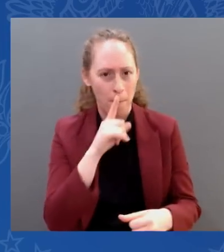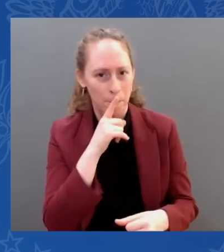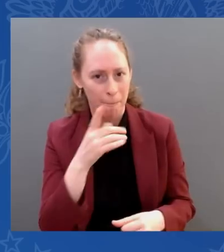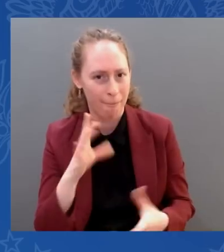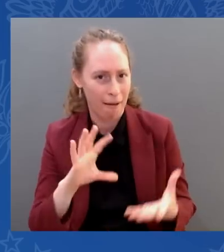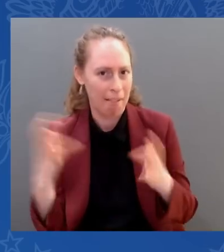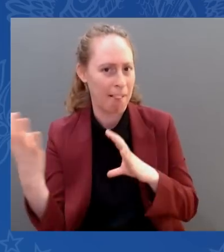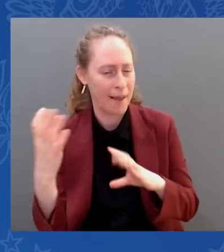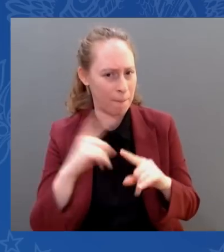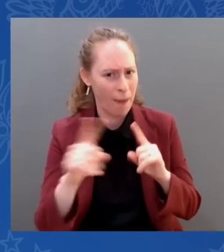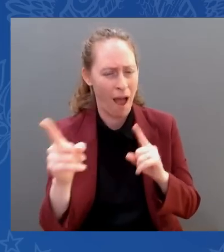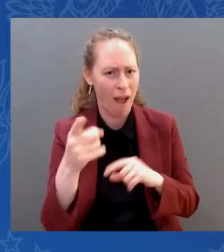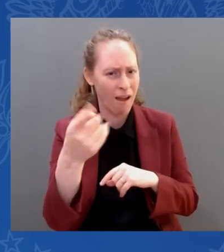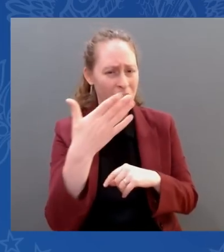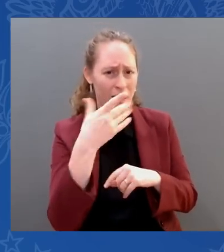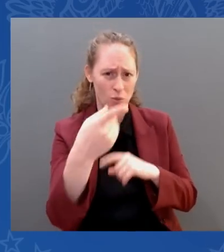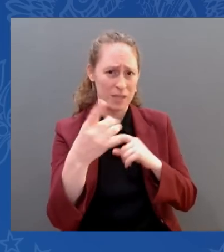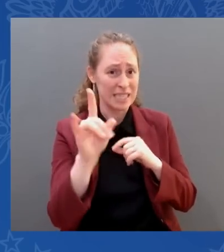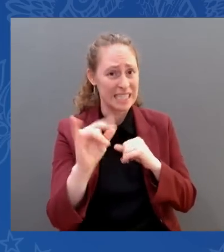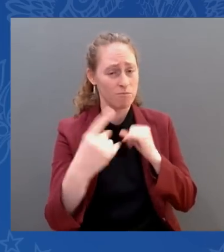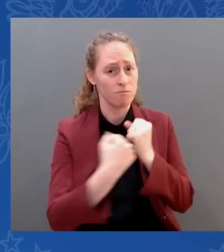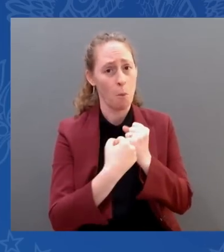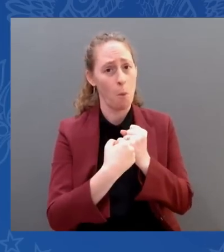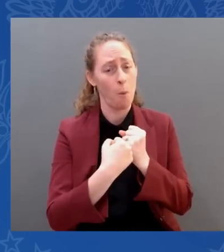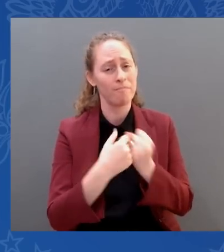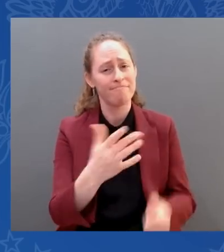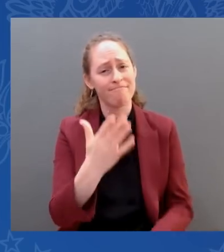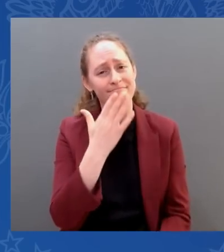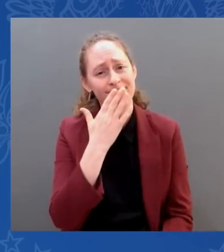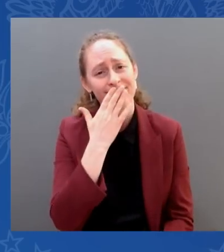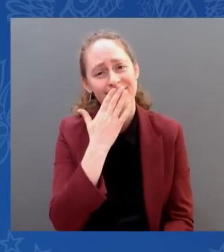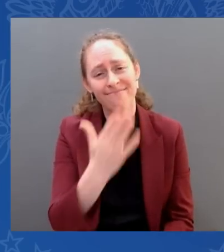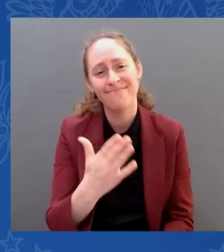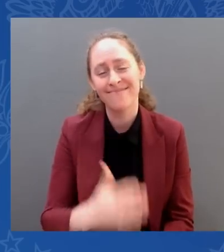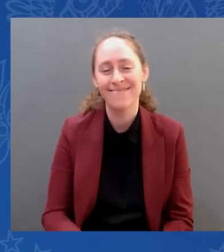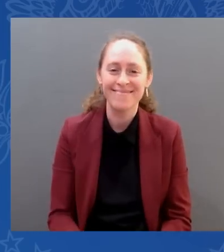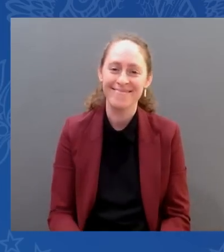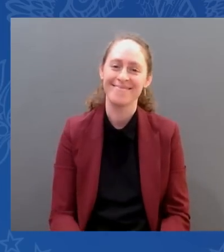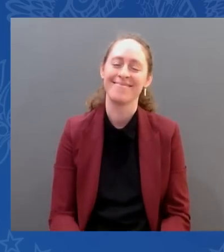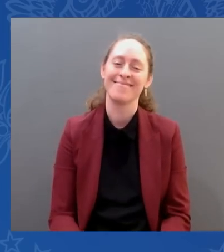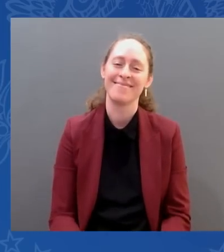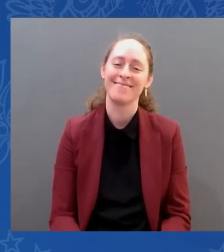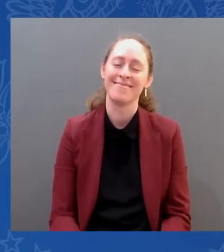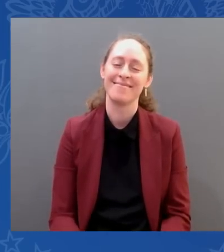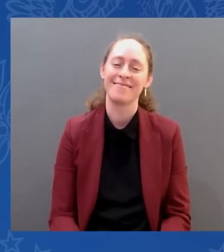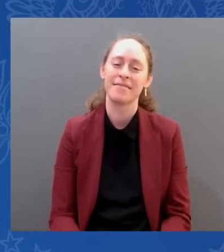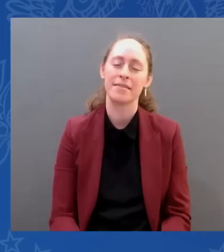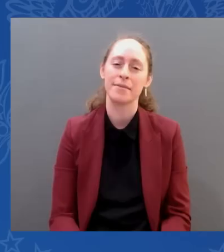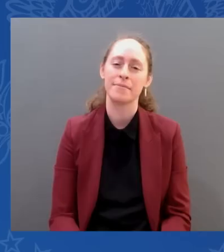And, look -- and we have a Labor Secretary that -- I'm his translator. He's "Marty Walsh from Boston." (Pronounced in Boston accent.)